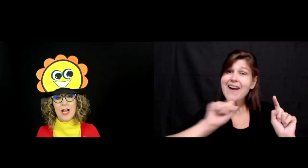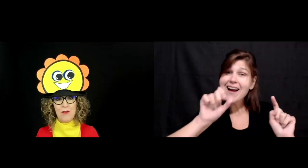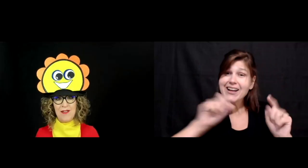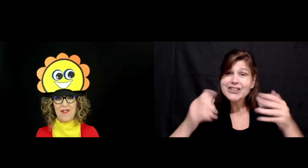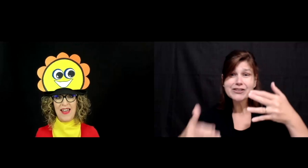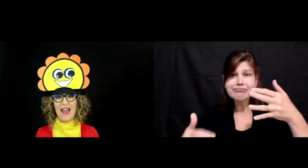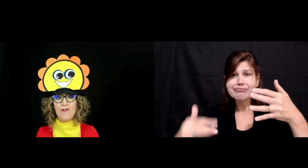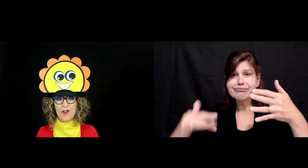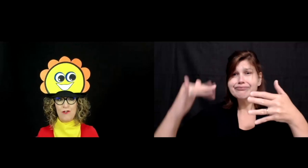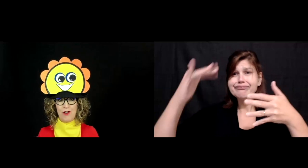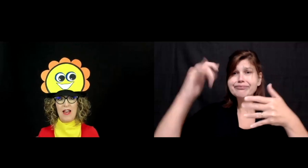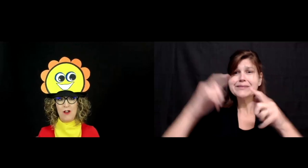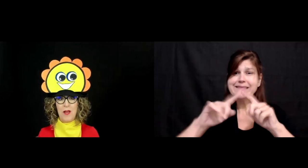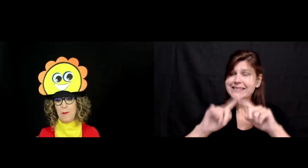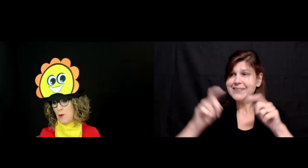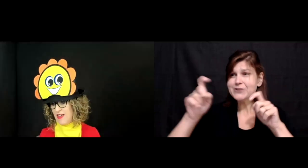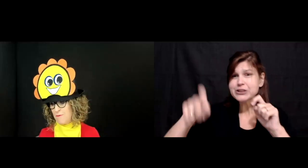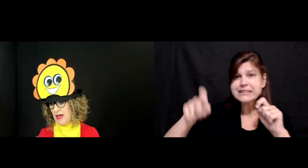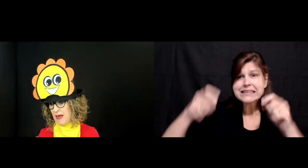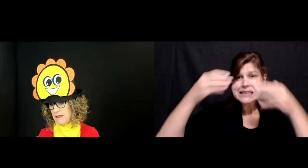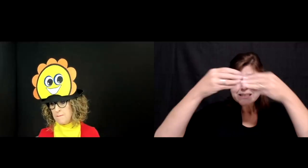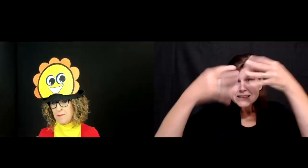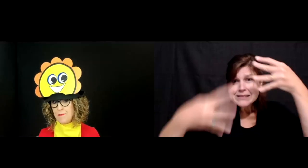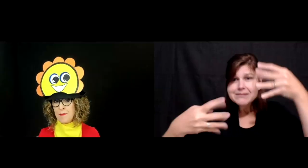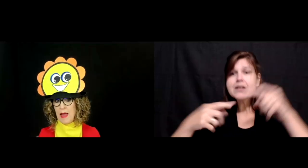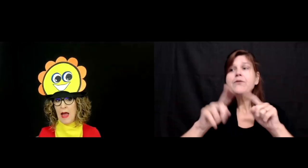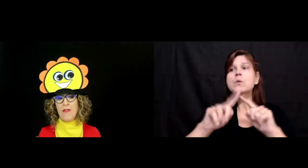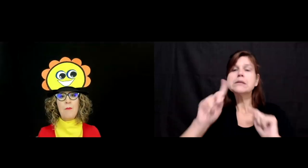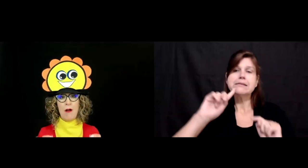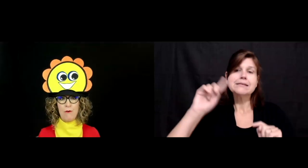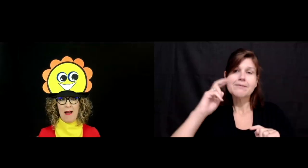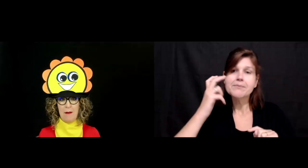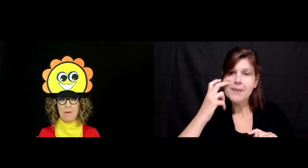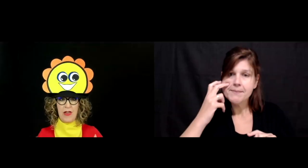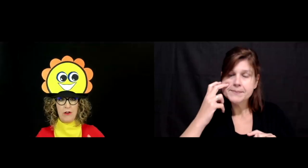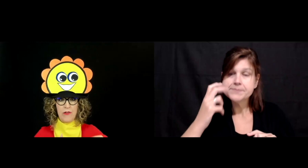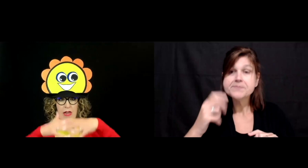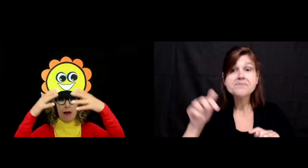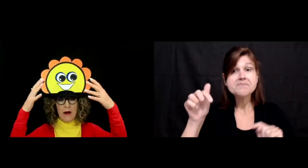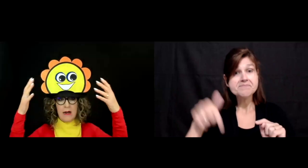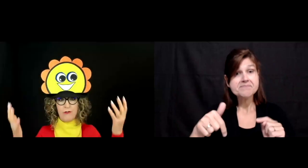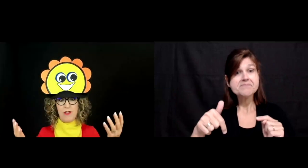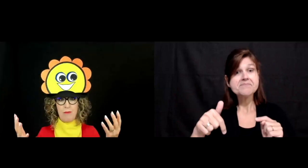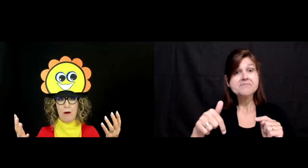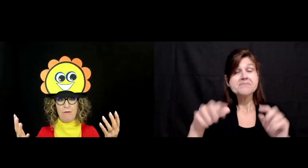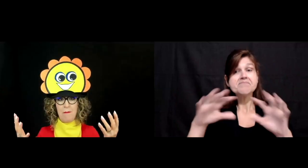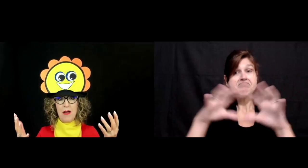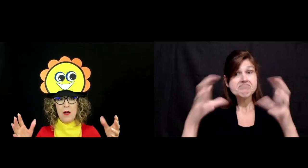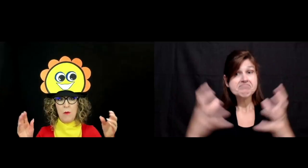inclusively of children and young people who are DeafBlind. And the program, the literacy program,